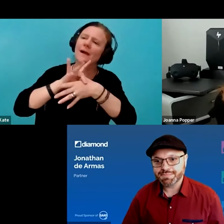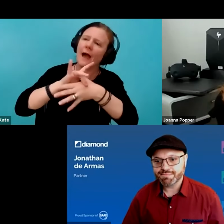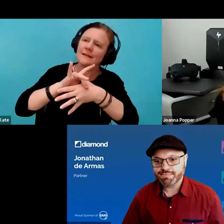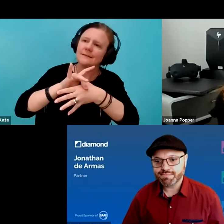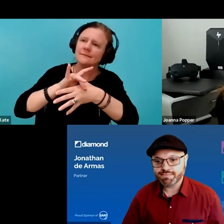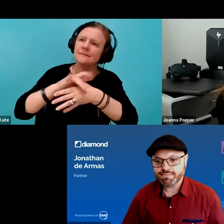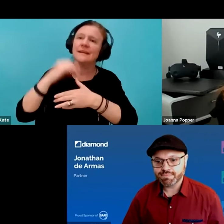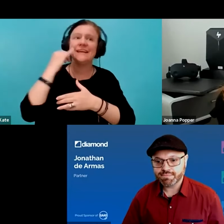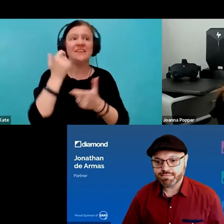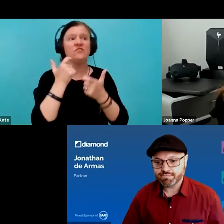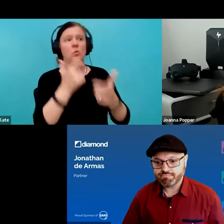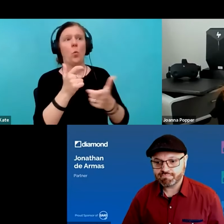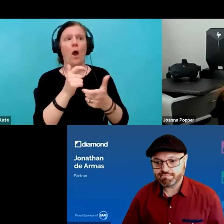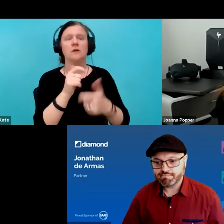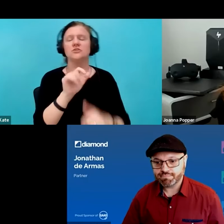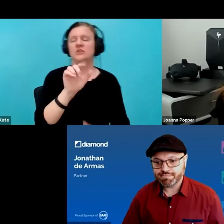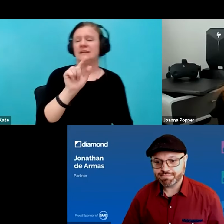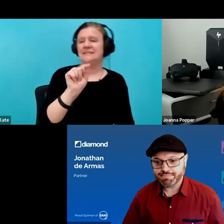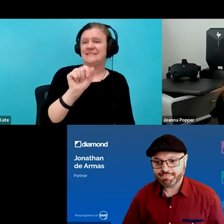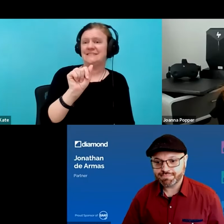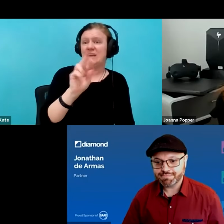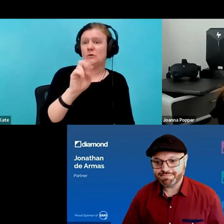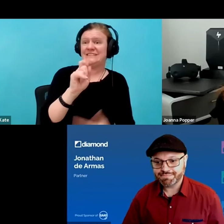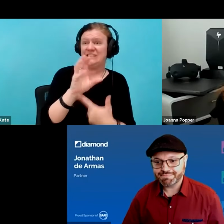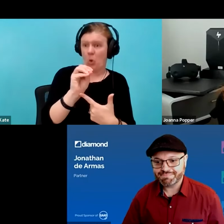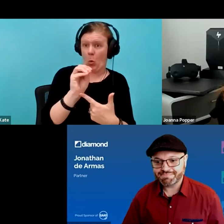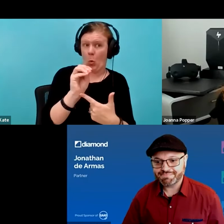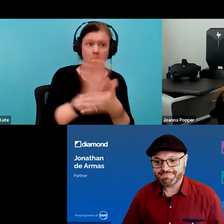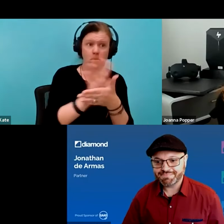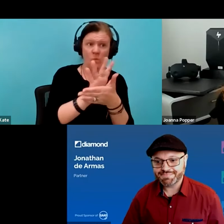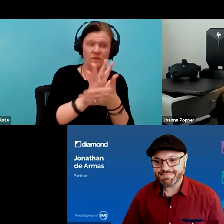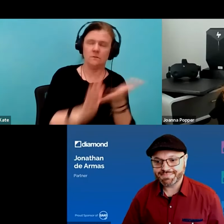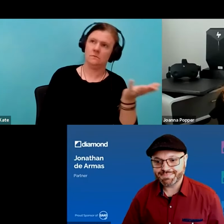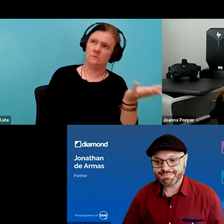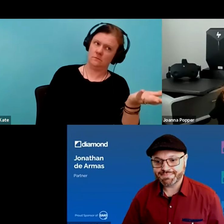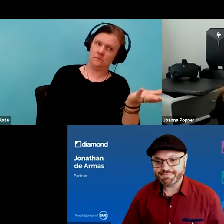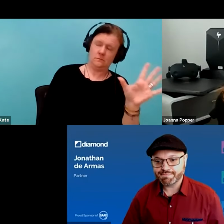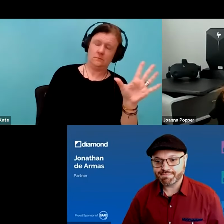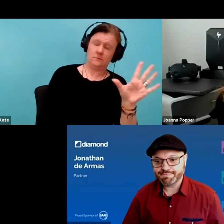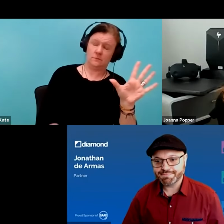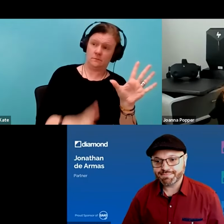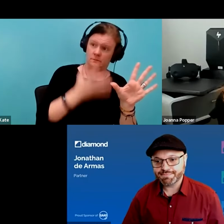Tarantino film and it's too fast for you. Maybe it doesn't cause sickness, but it's not, not for you.